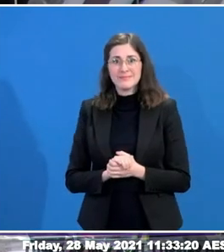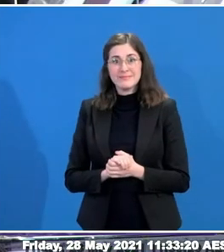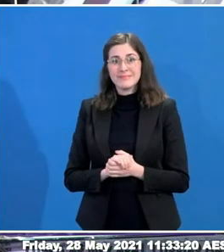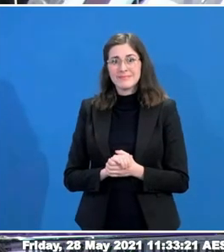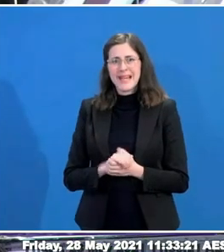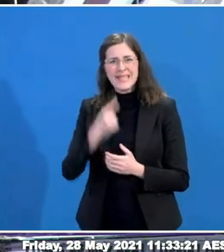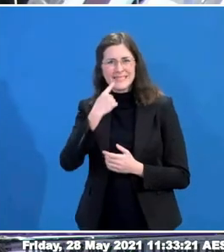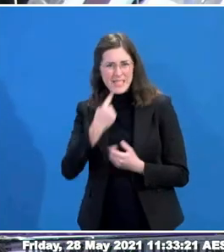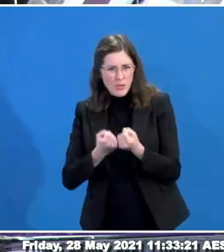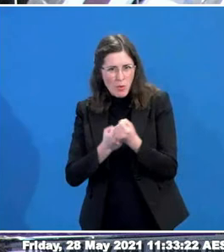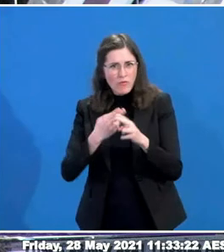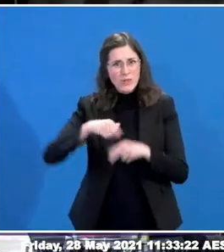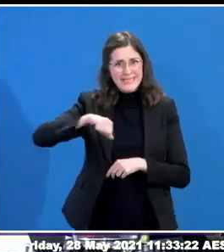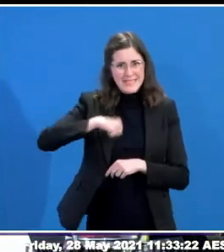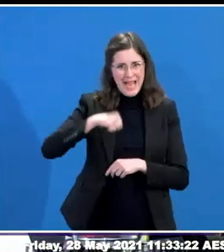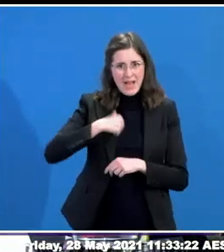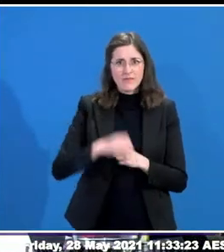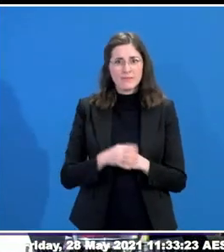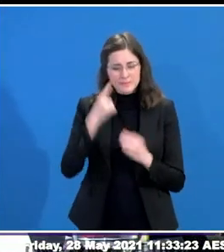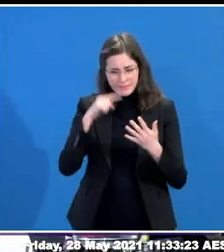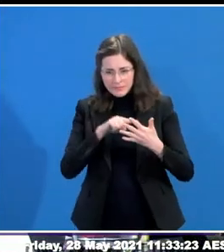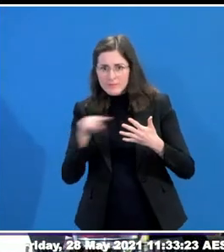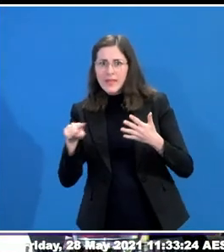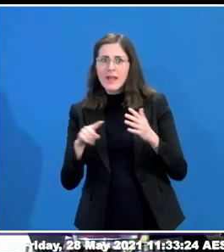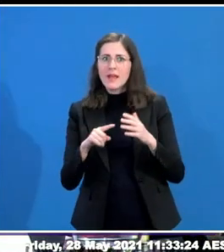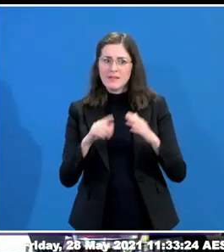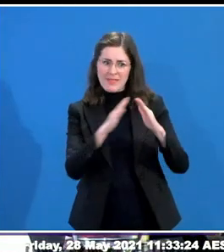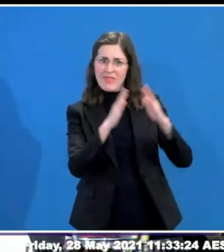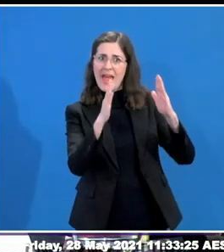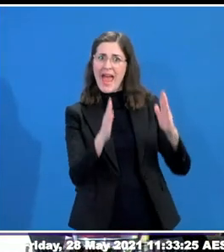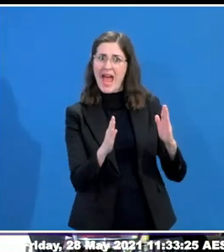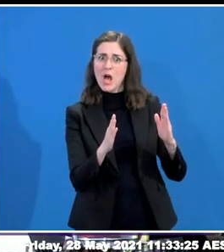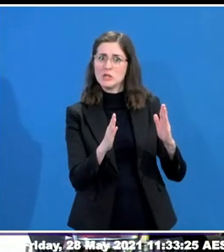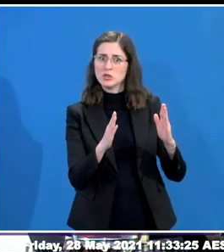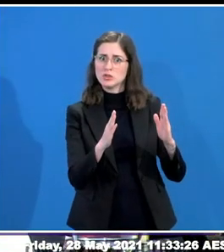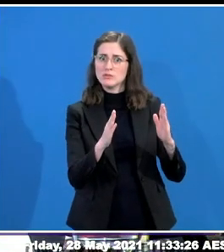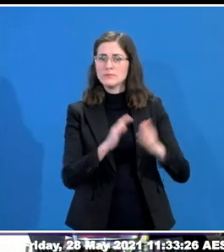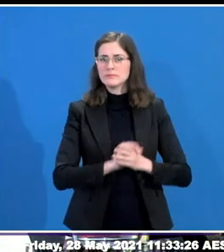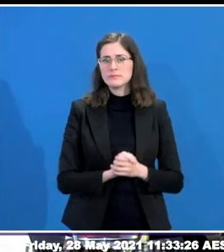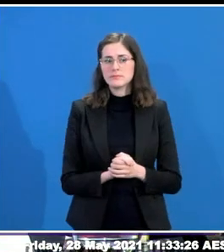Where does it say that? In [the house] --- MS EASTMAN: That security for the house?